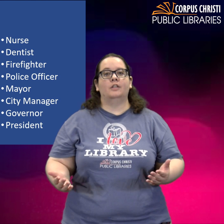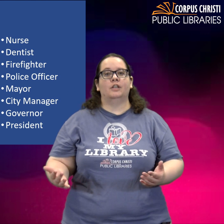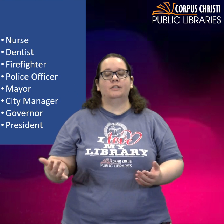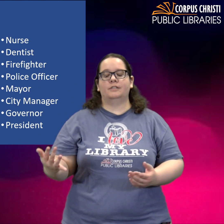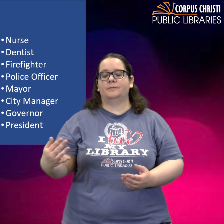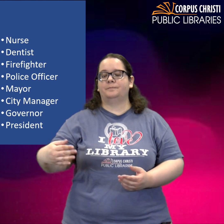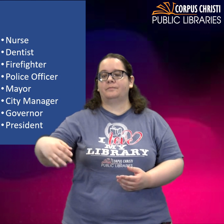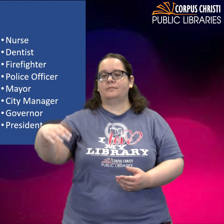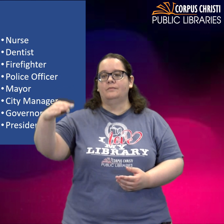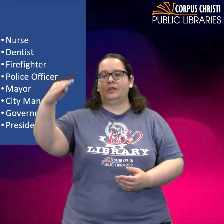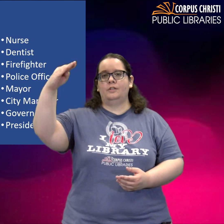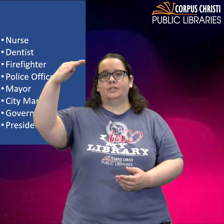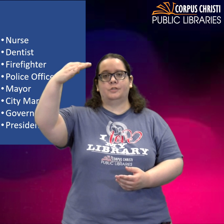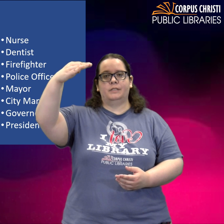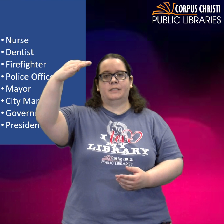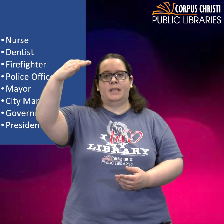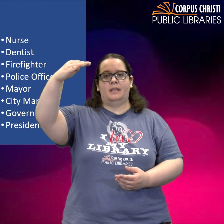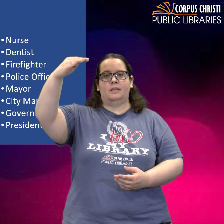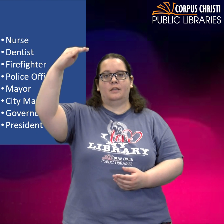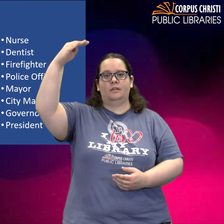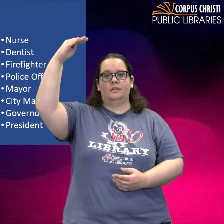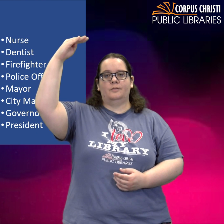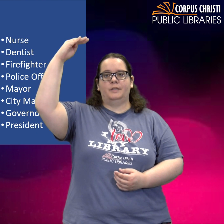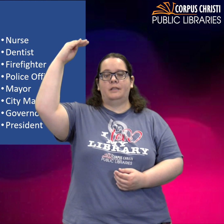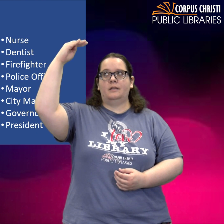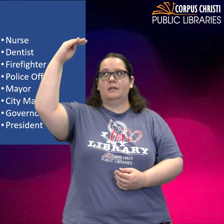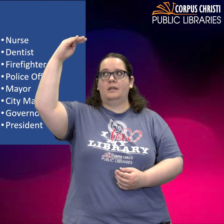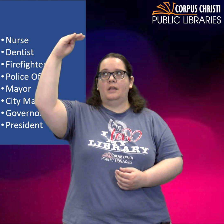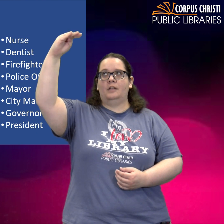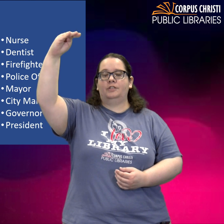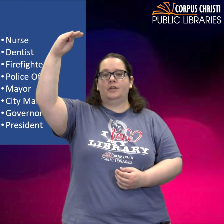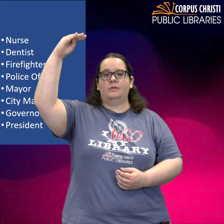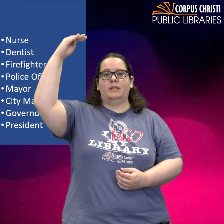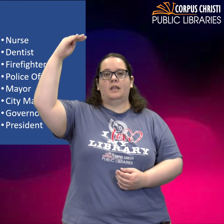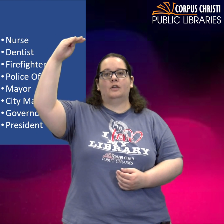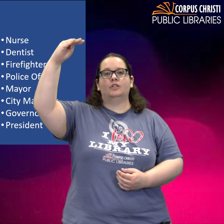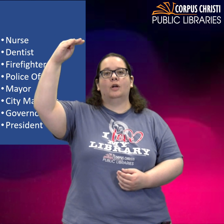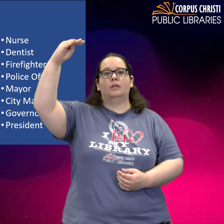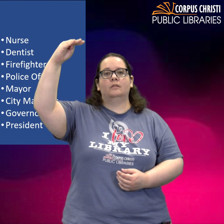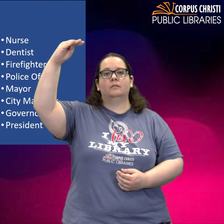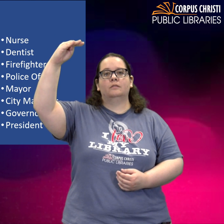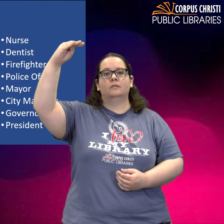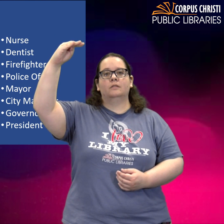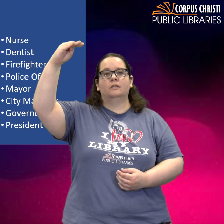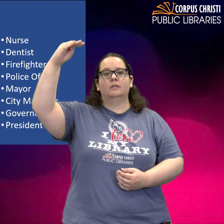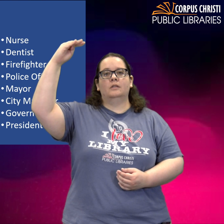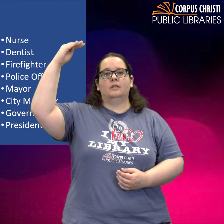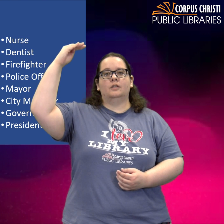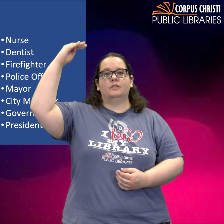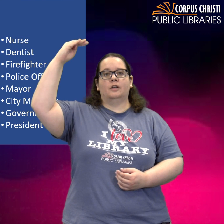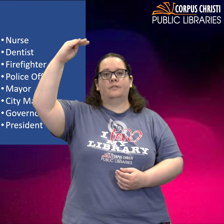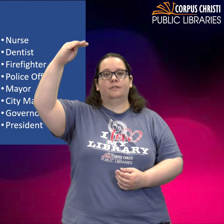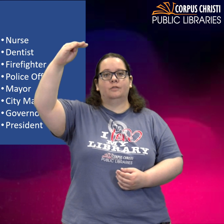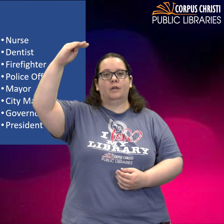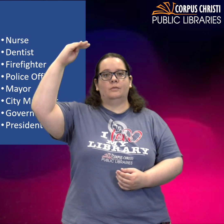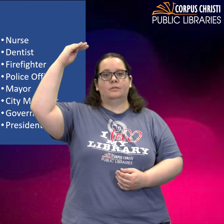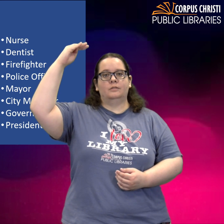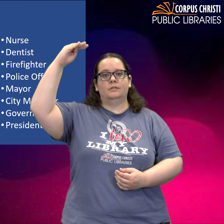Adults, you're just going to take your B and show that they are tall. Adults are full grown,